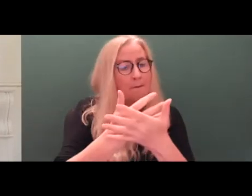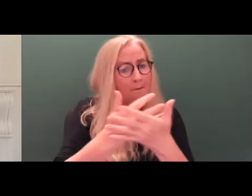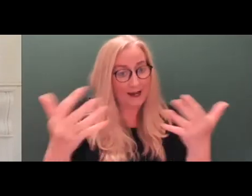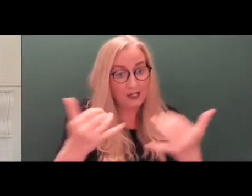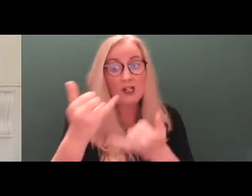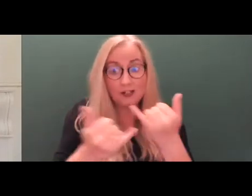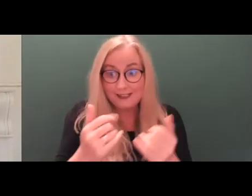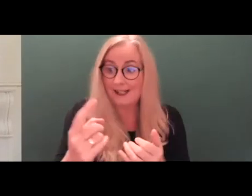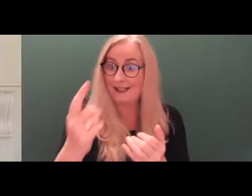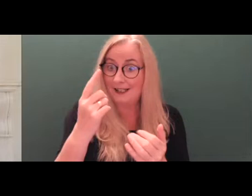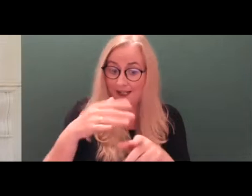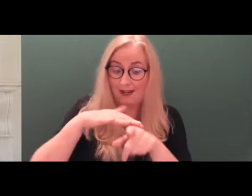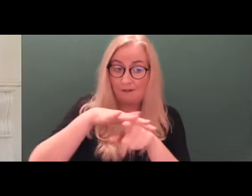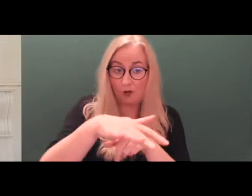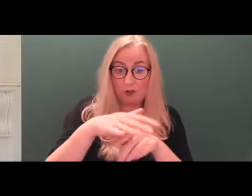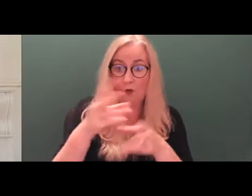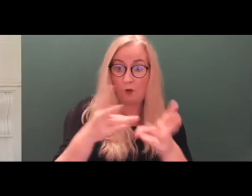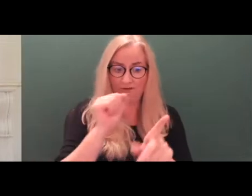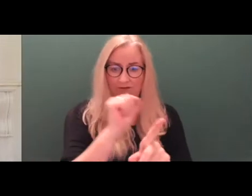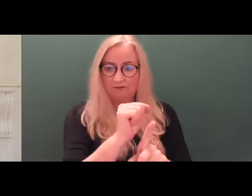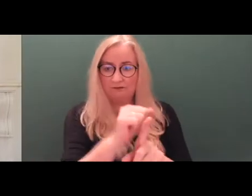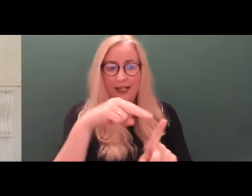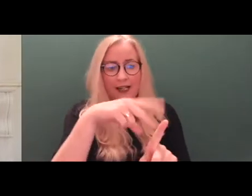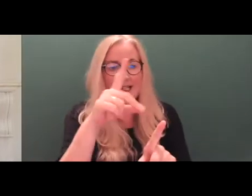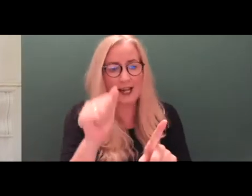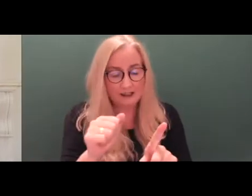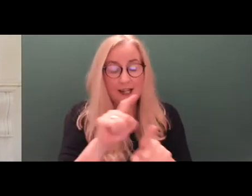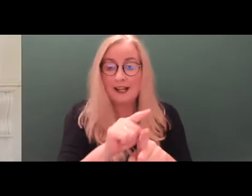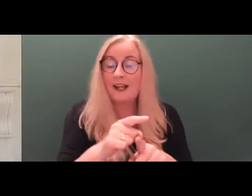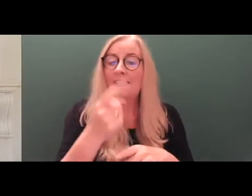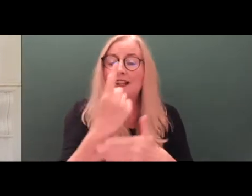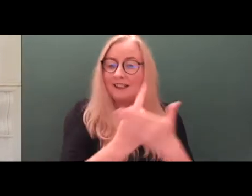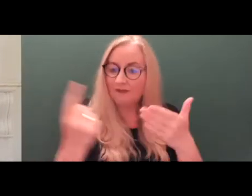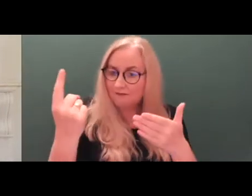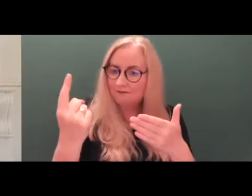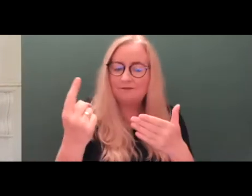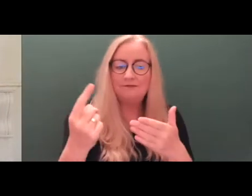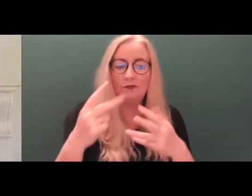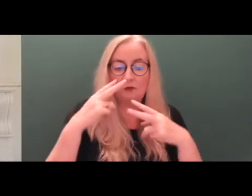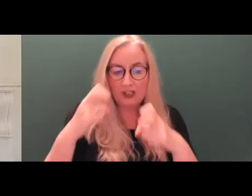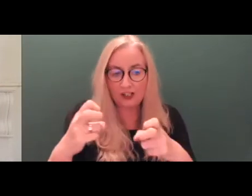the work of NDA. Our work as a statutory independent, research and advisory body to